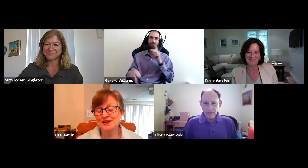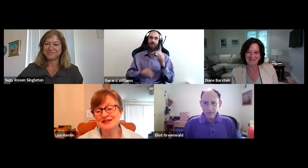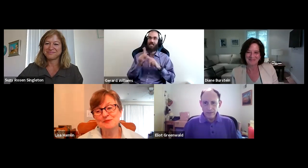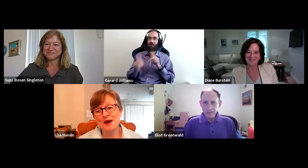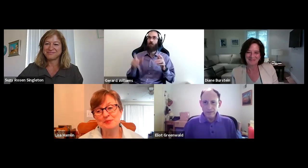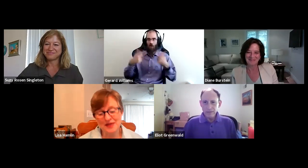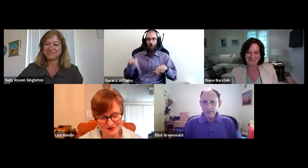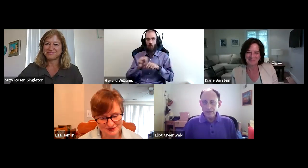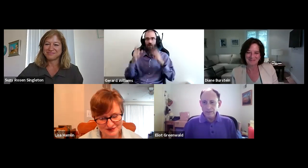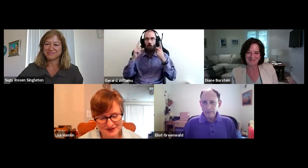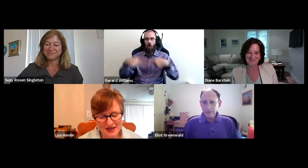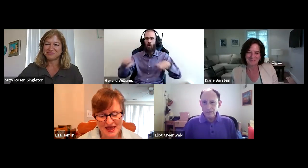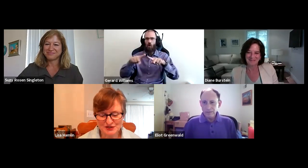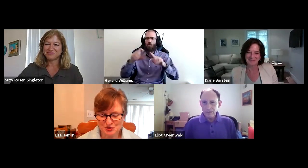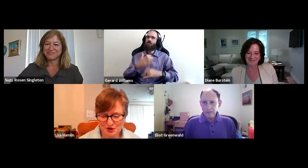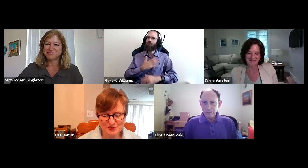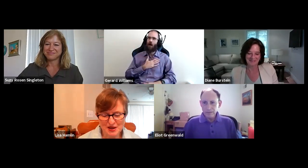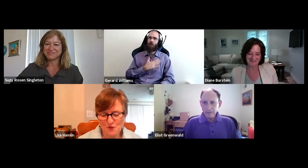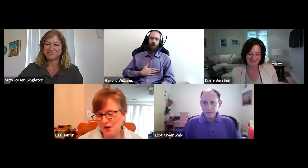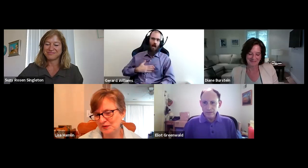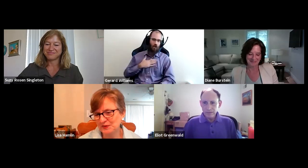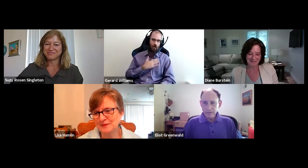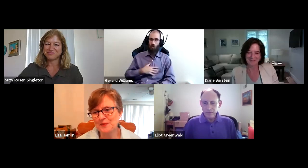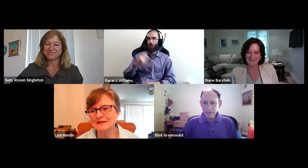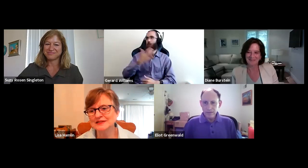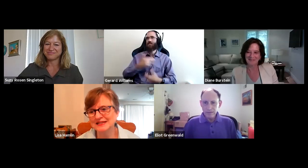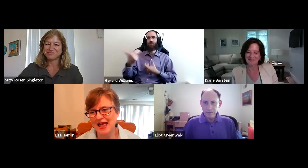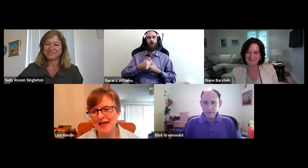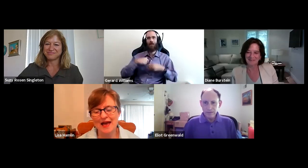So it is my pleasure and join me in welcoming the panel today.